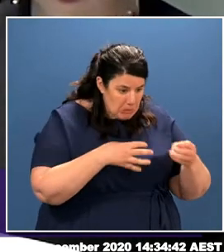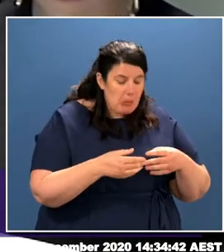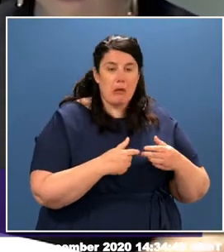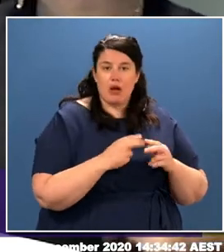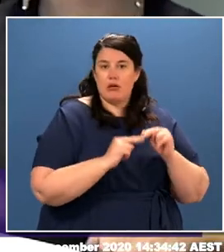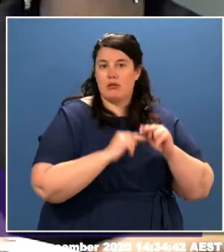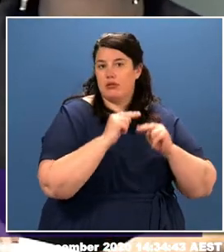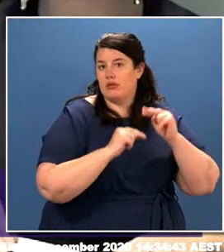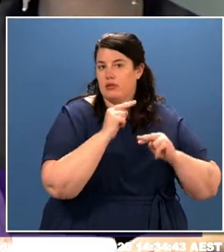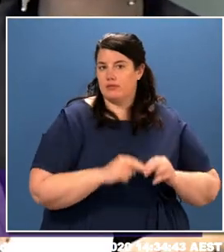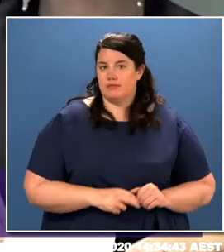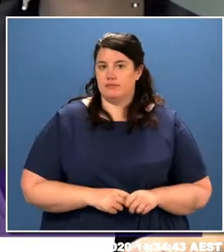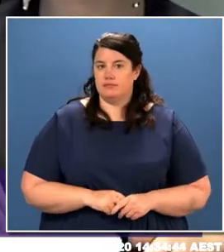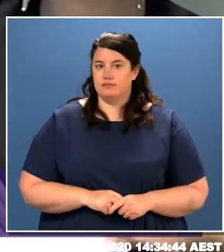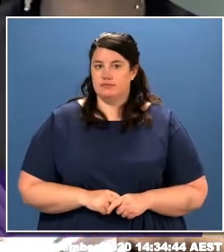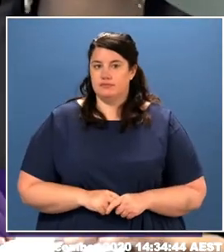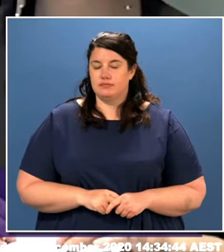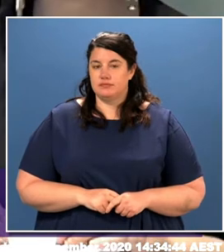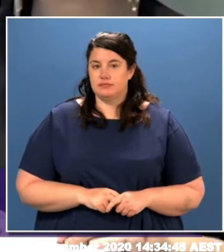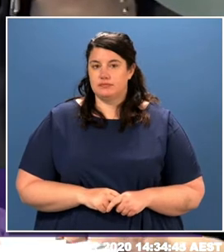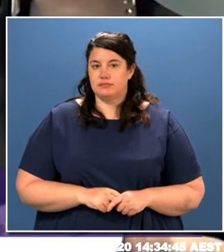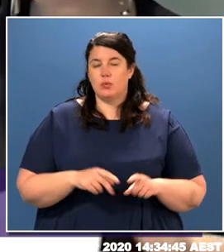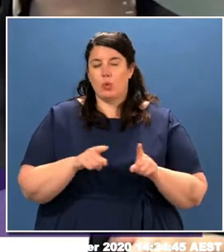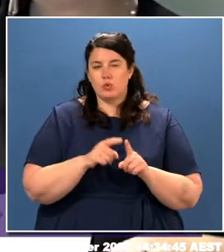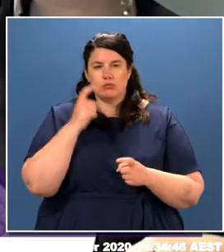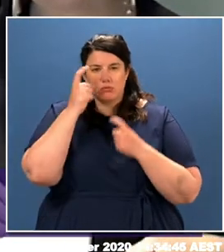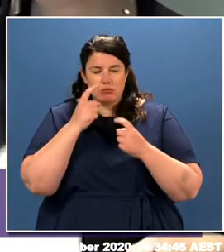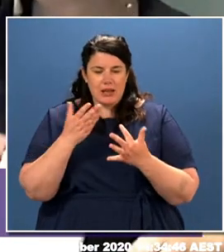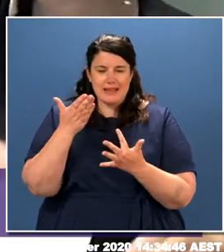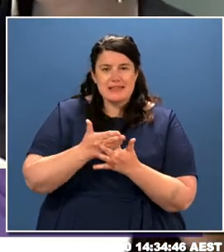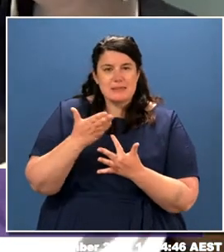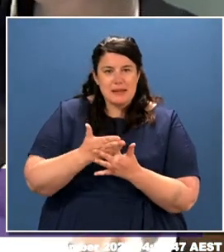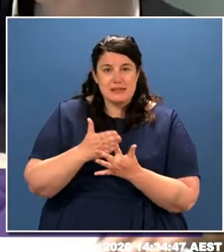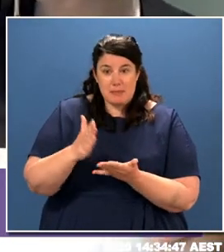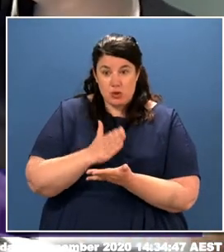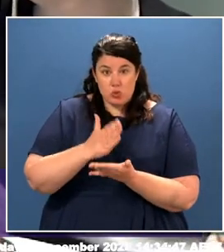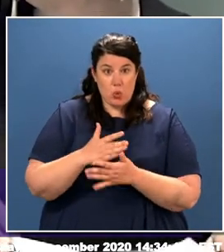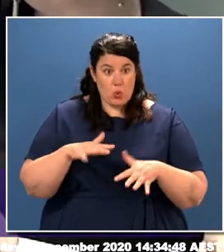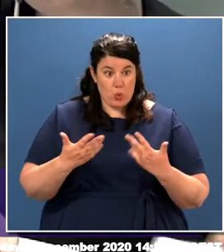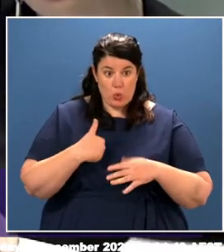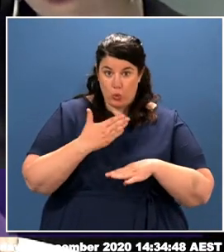So, yeah. And also consideration of accessibility and ensuring that the work that we do is accessible.